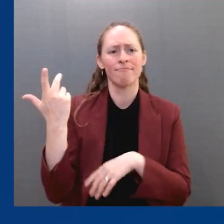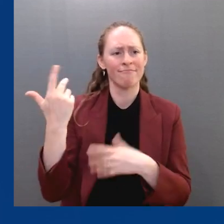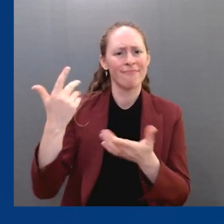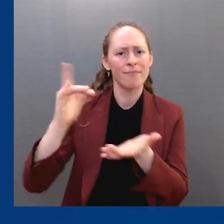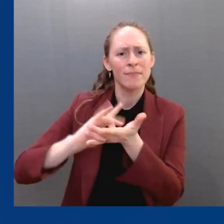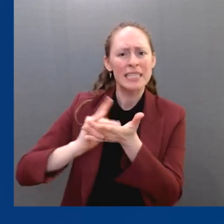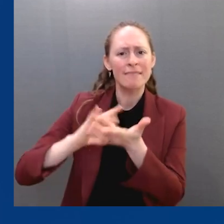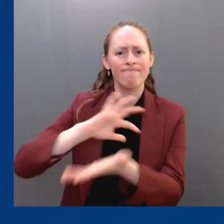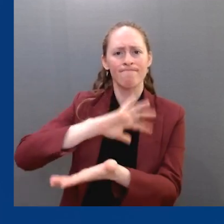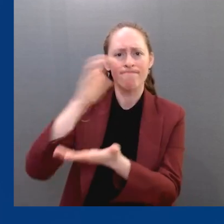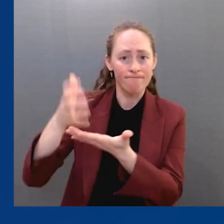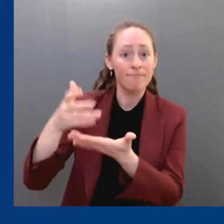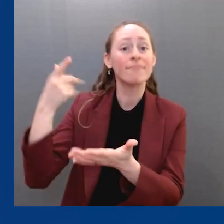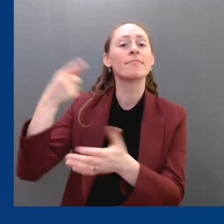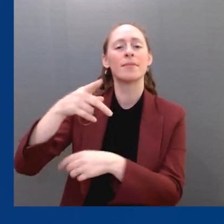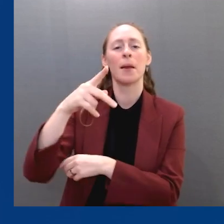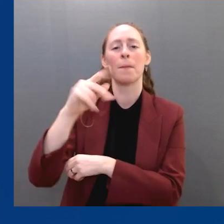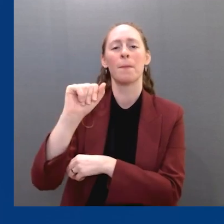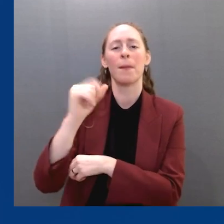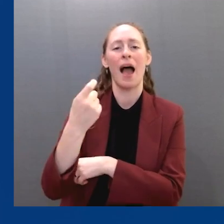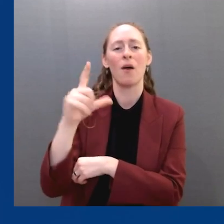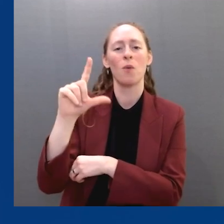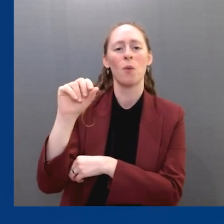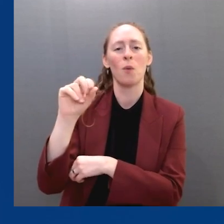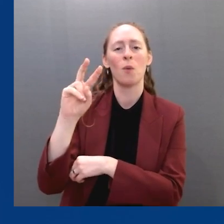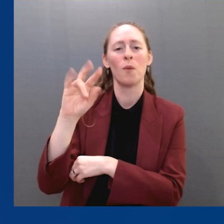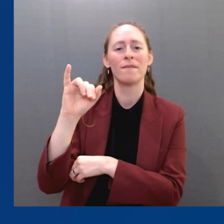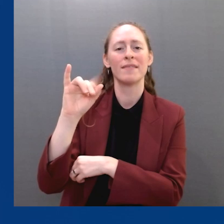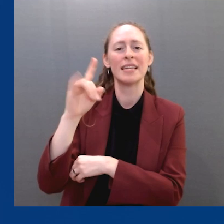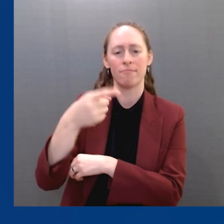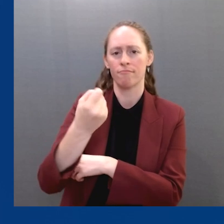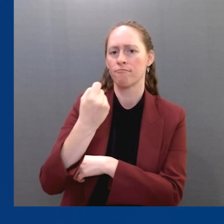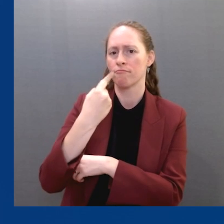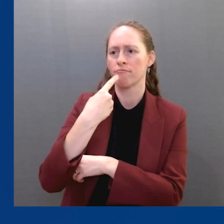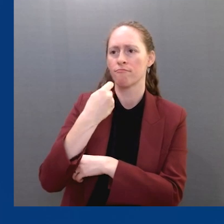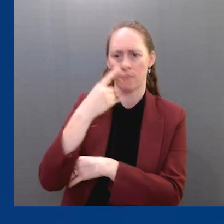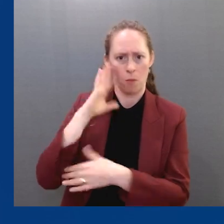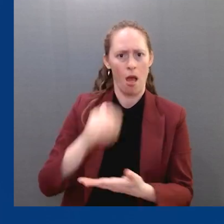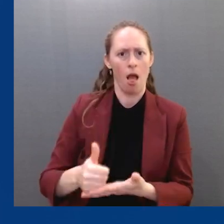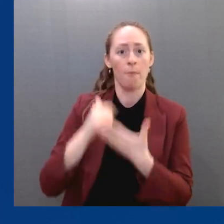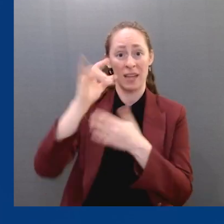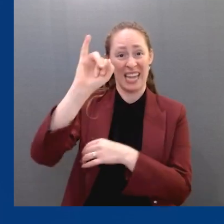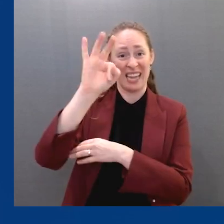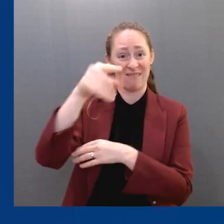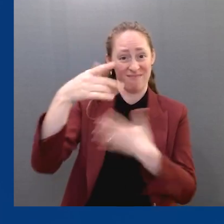This is an oral antiviral that reduces the risk of hospitalizations and death by 90 percent.